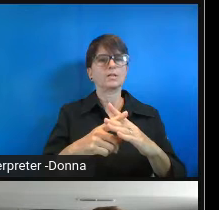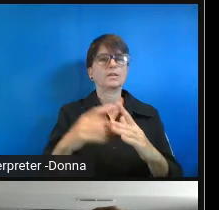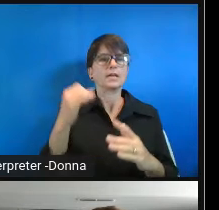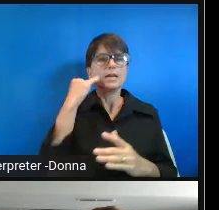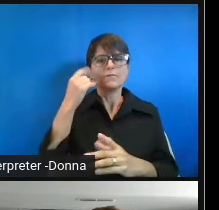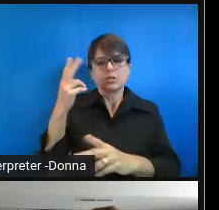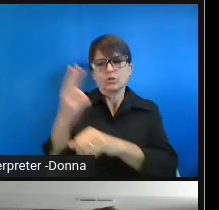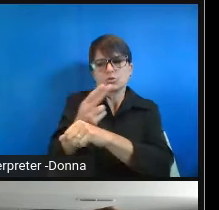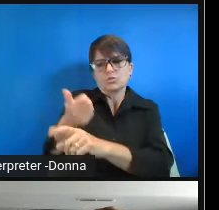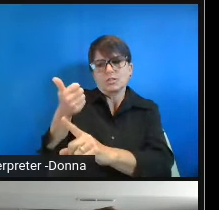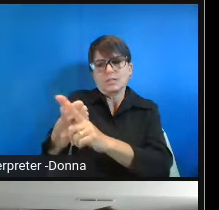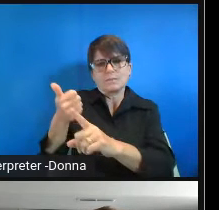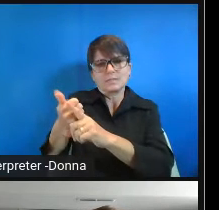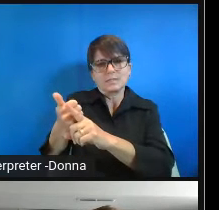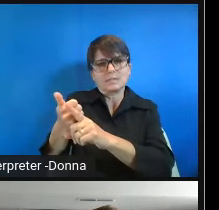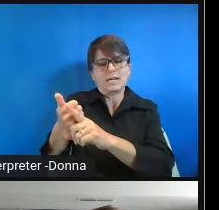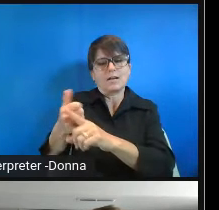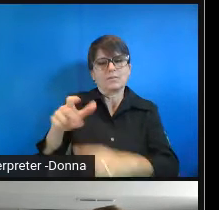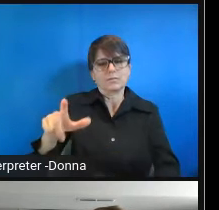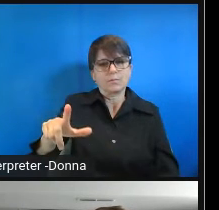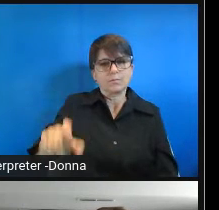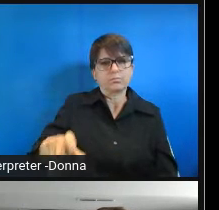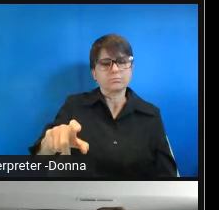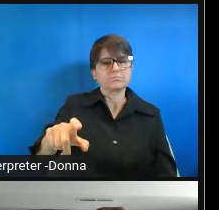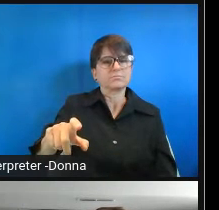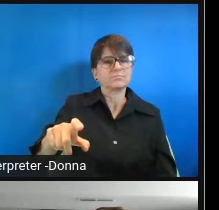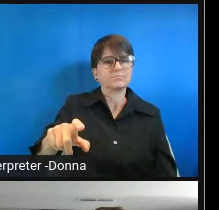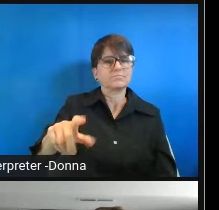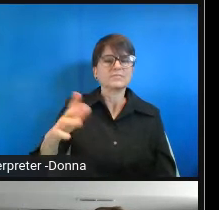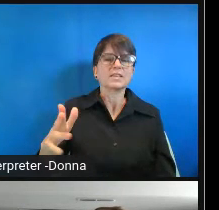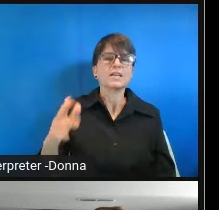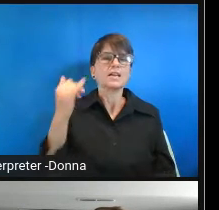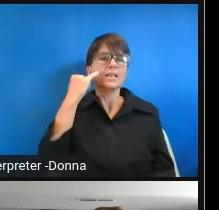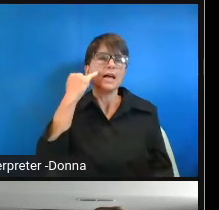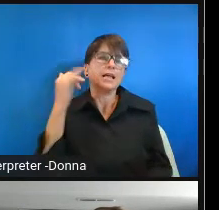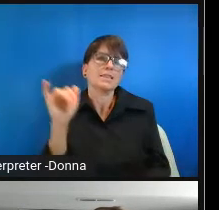An example of this is a login modal, which would pop up a form